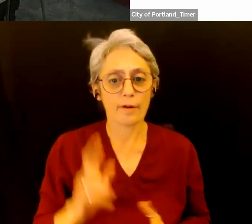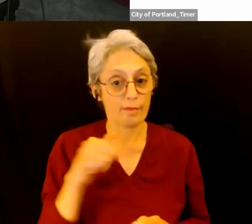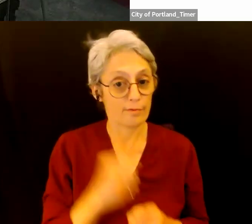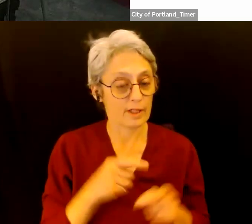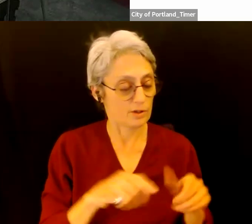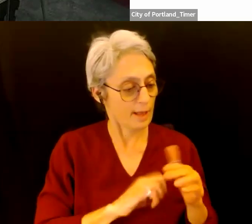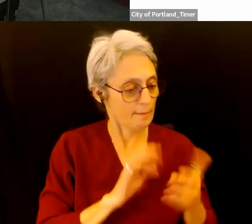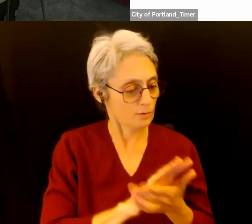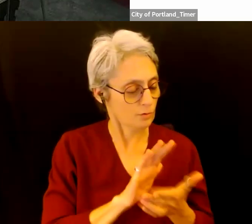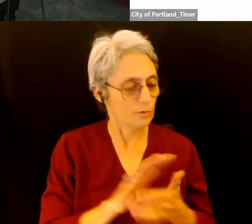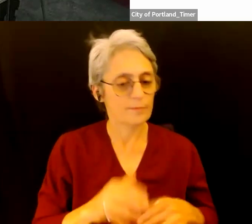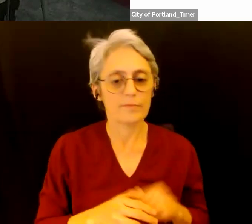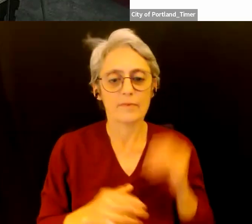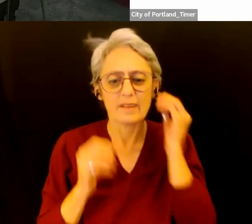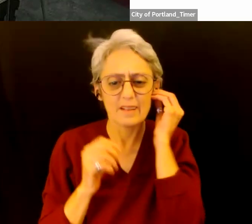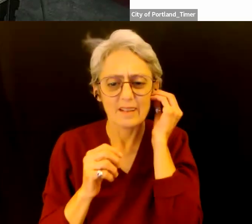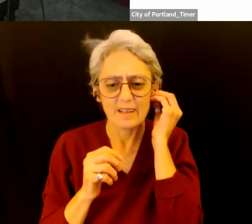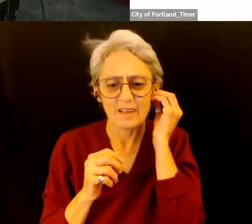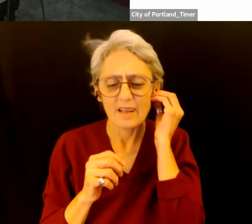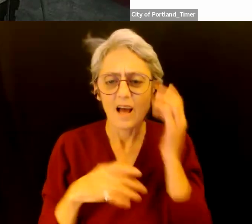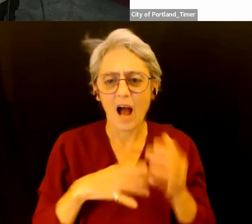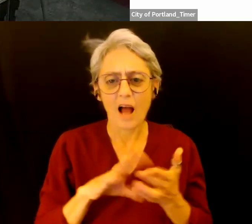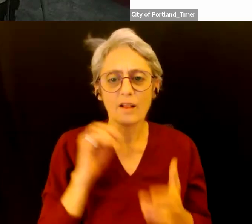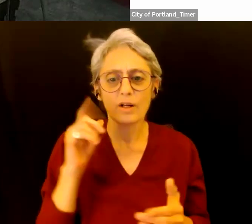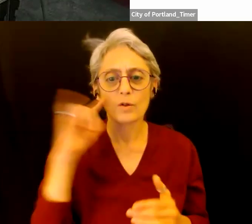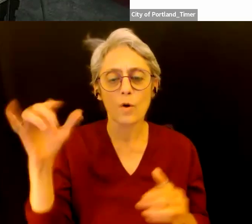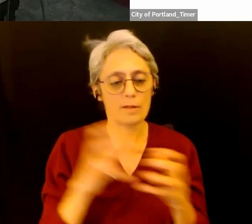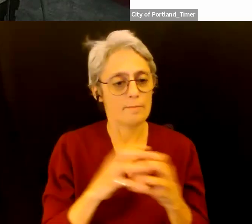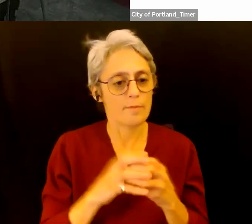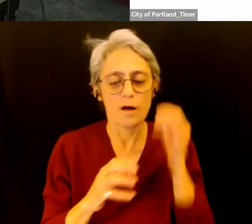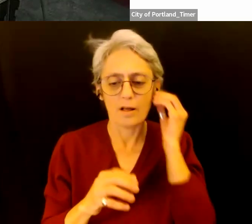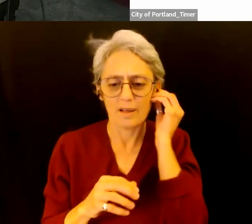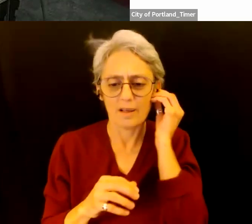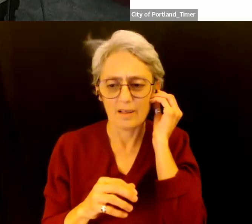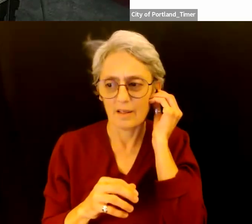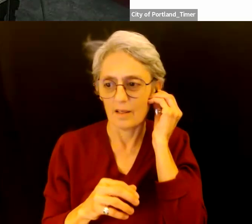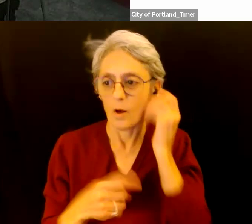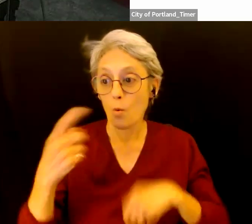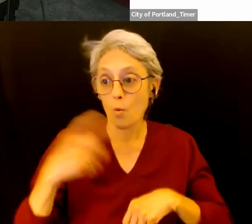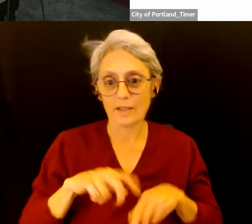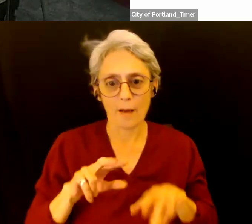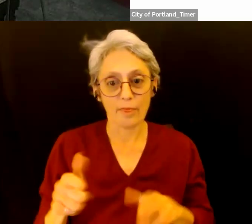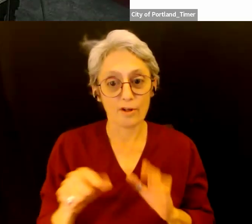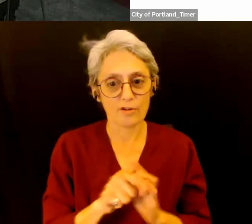And I learned golden ball from Once I'm in third grade from my mom.